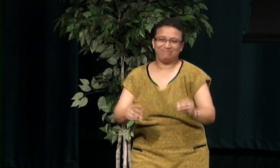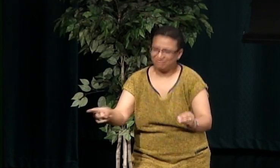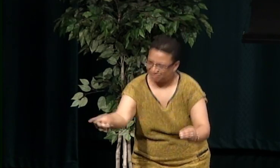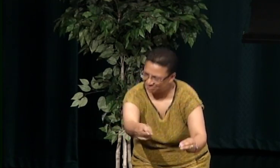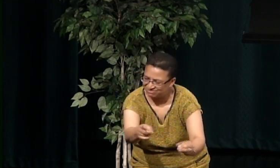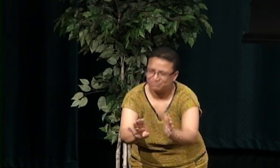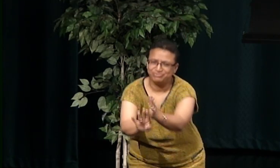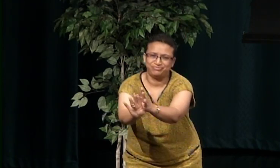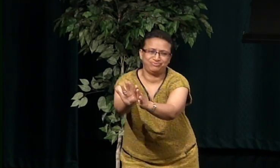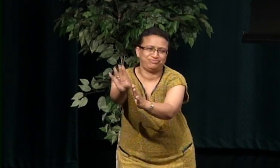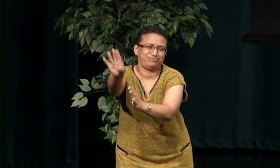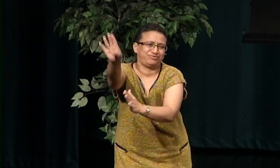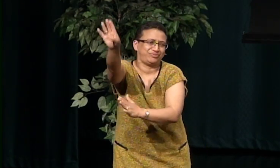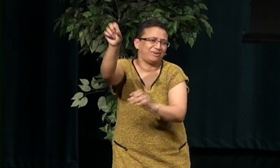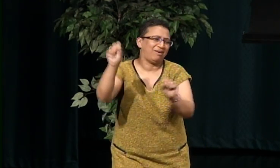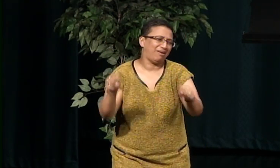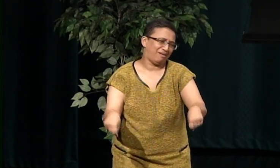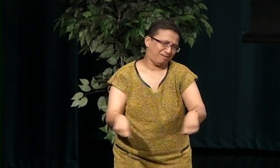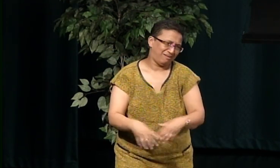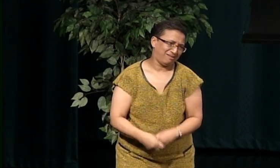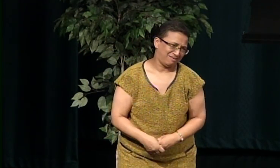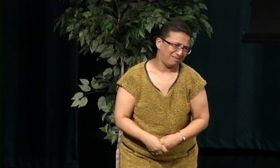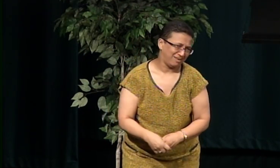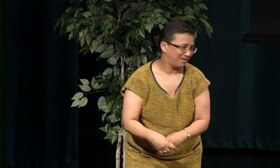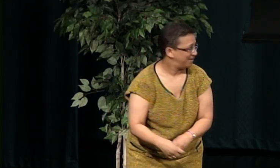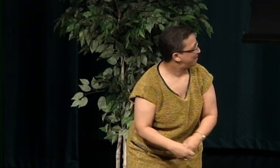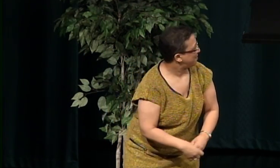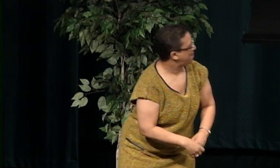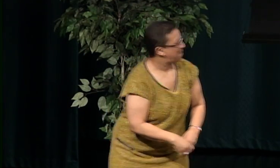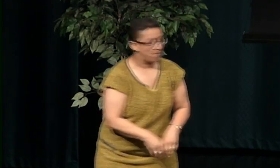But other times it is completely inspirational.